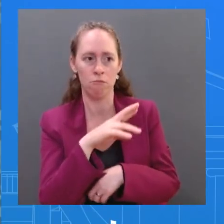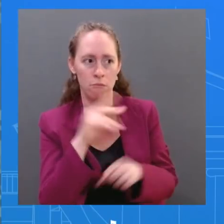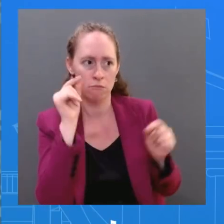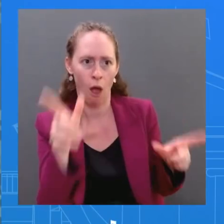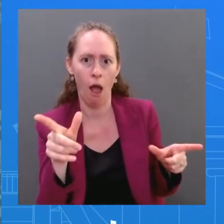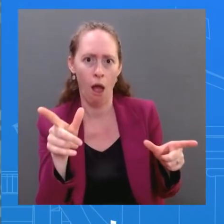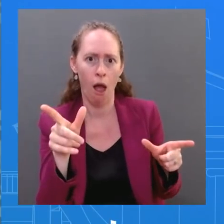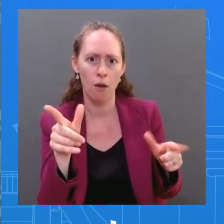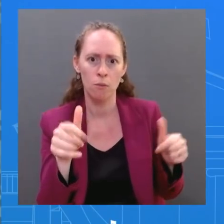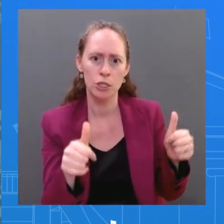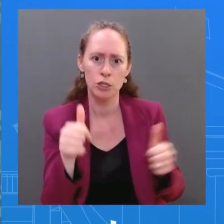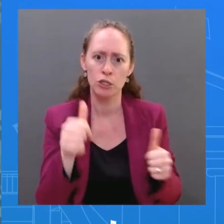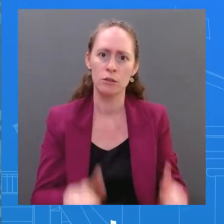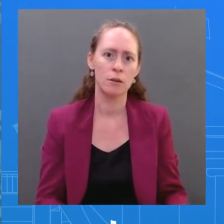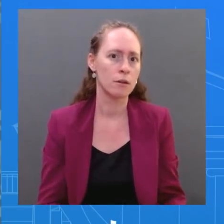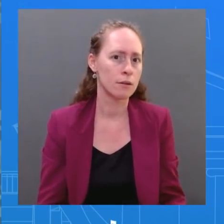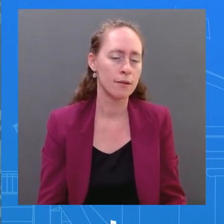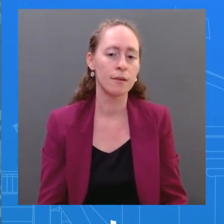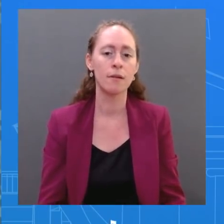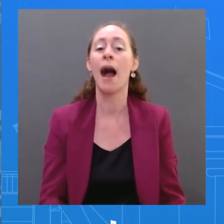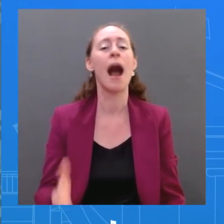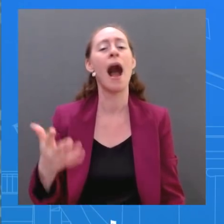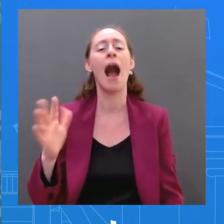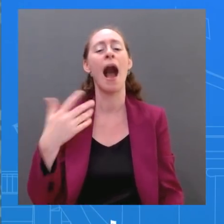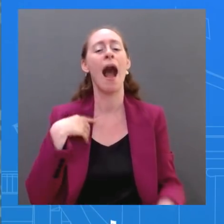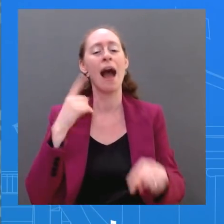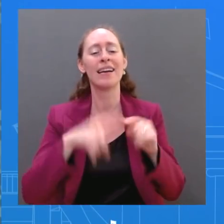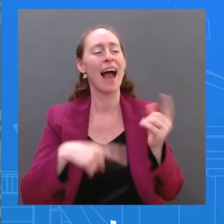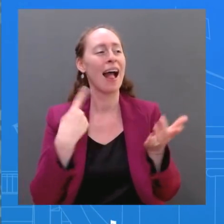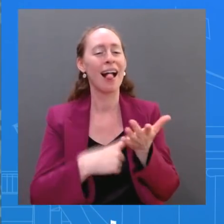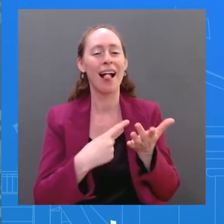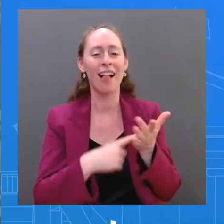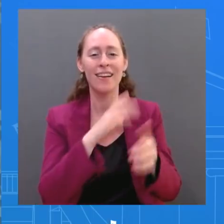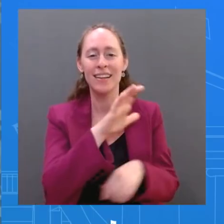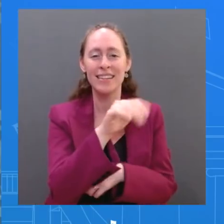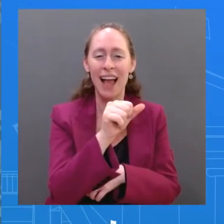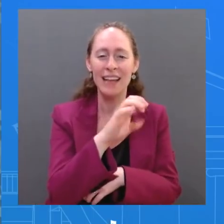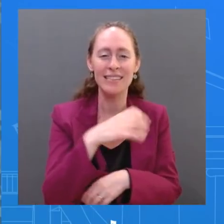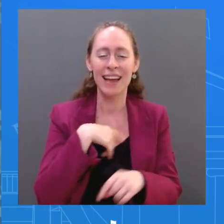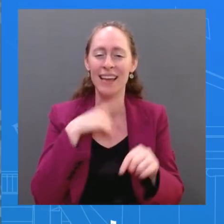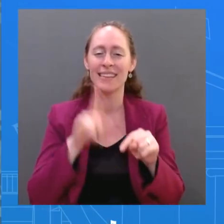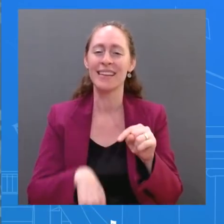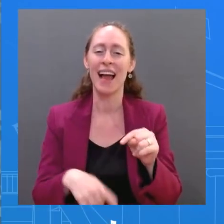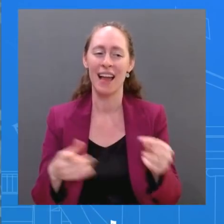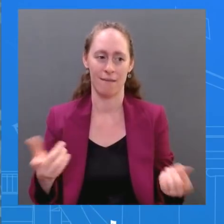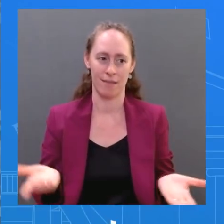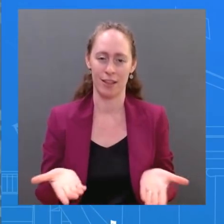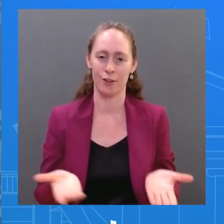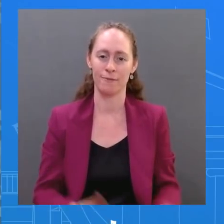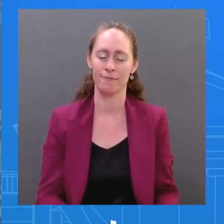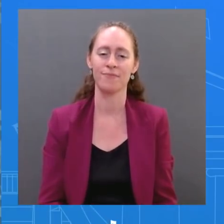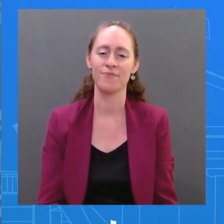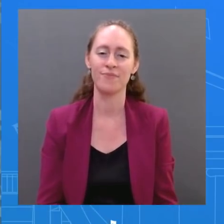I cannot speak about the process of her decision. That is something that she should speak to, which sounds like she has spoken to you about that.